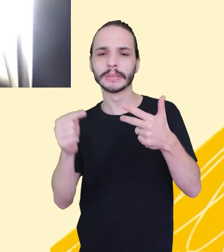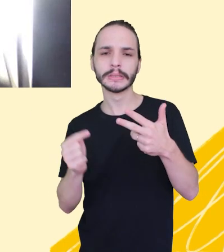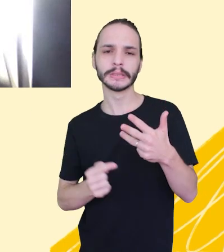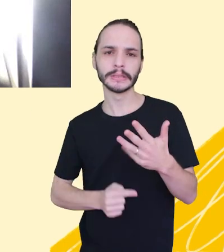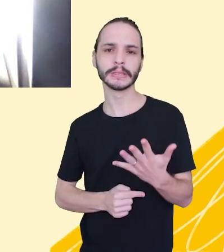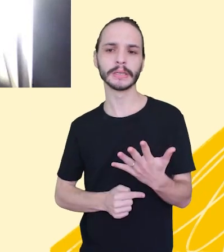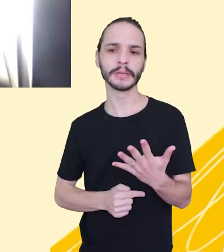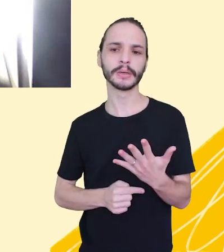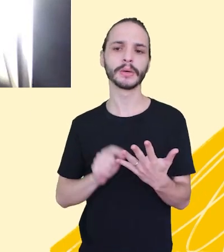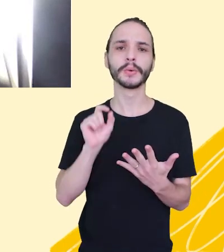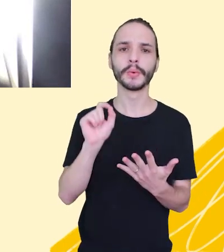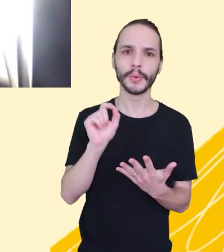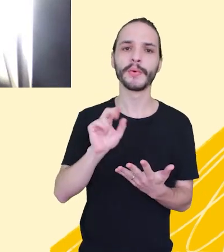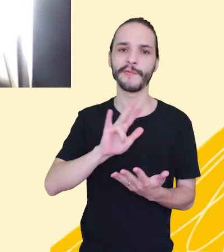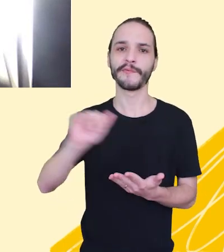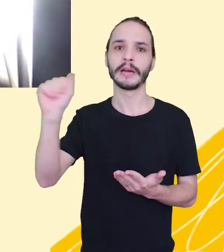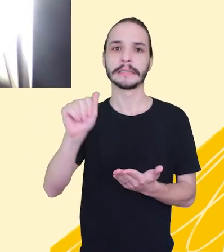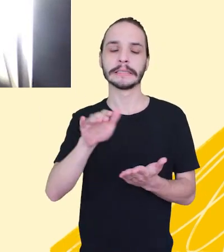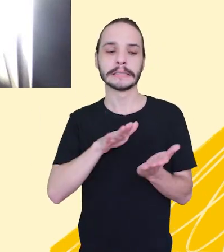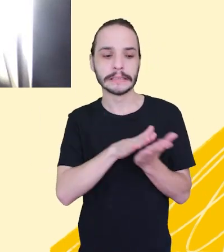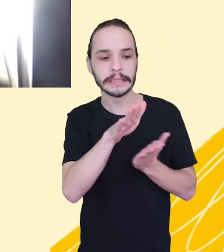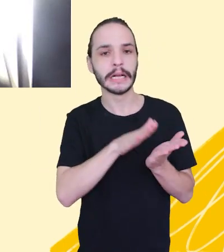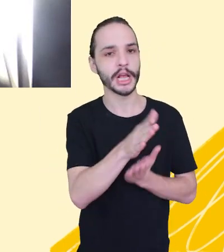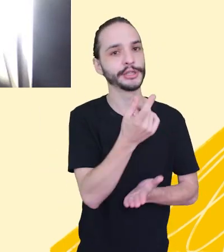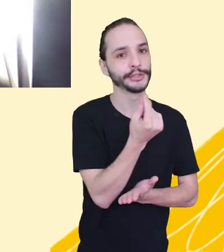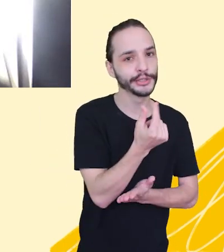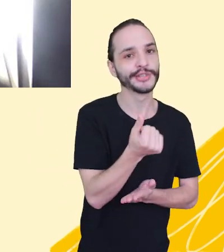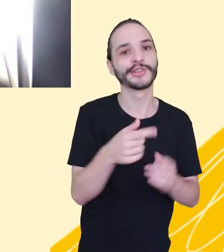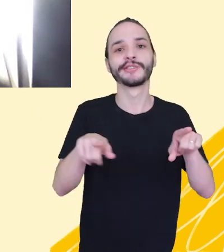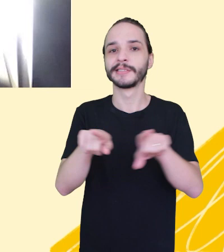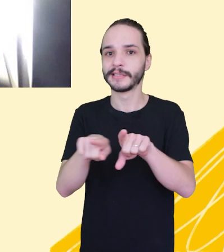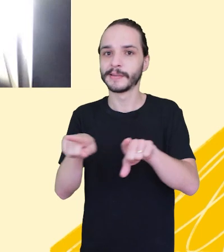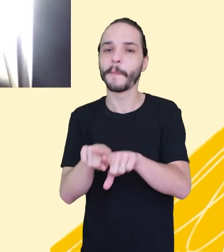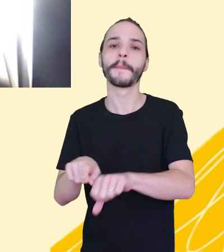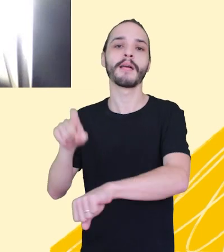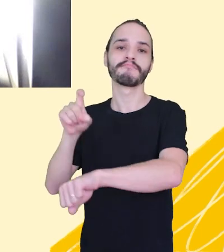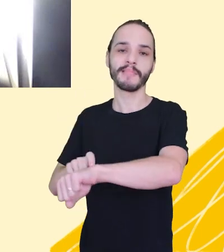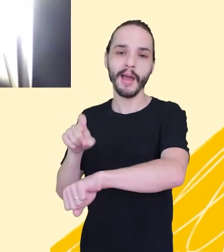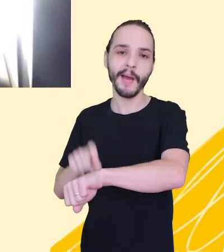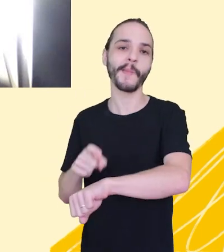which then maybe cost money, cost time